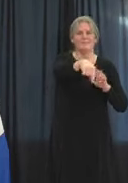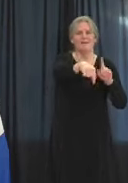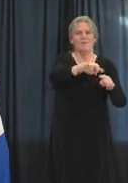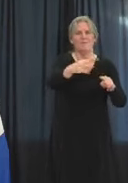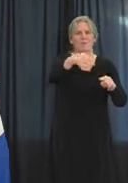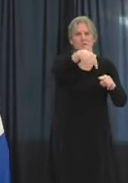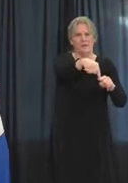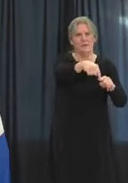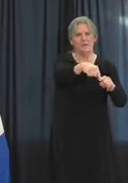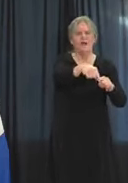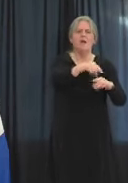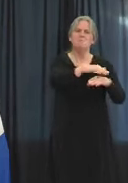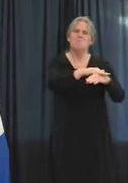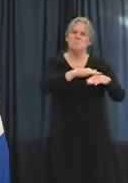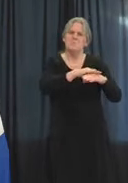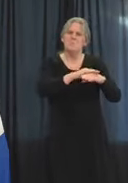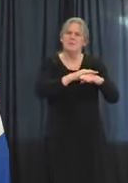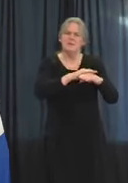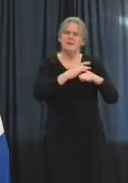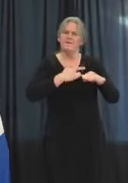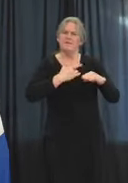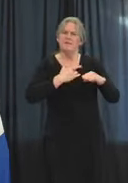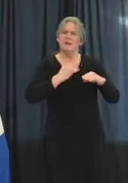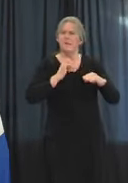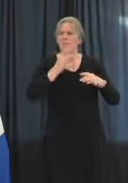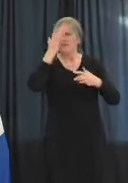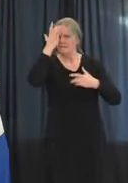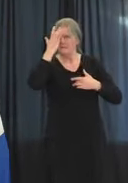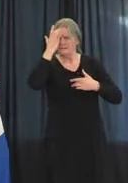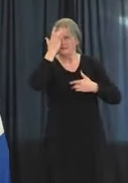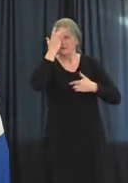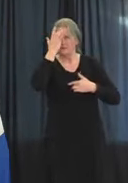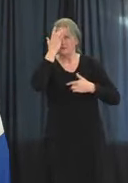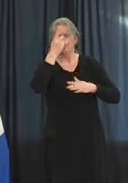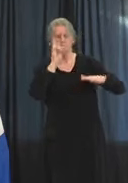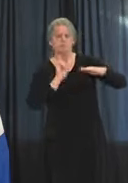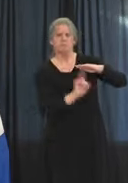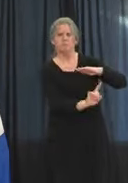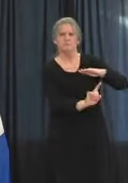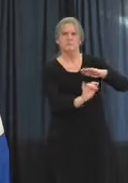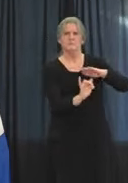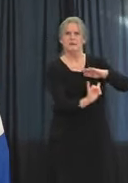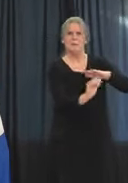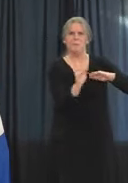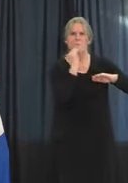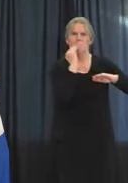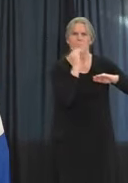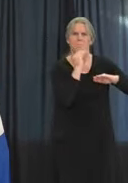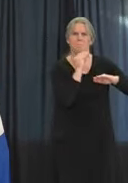The person had mild symptoms, and is continuing self-isolation at home.